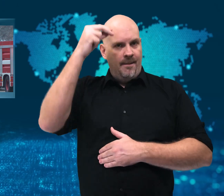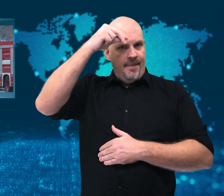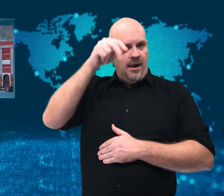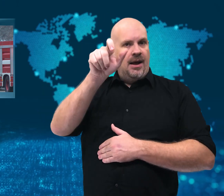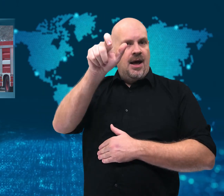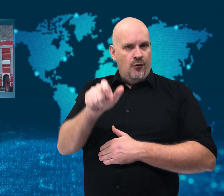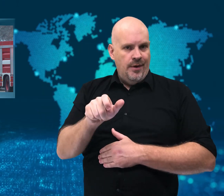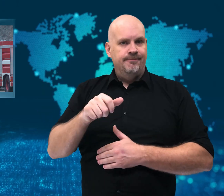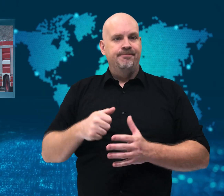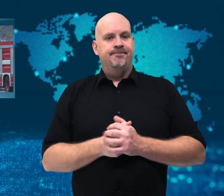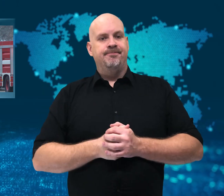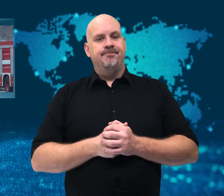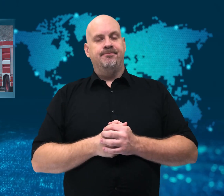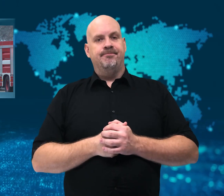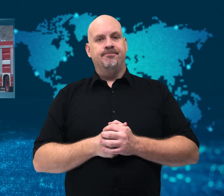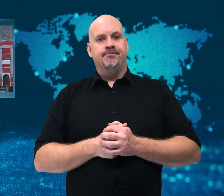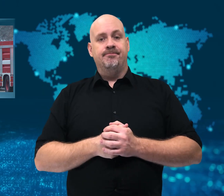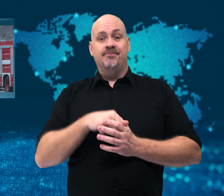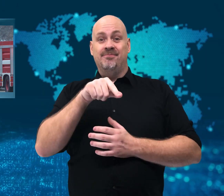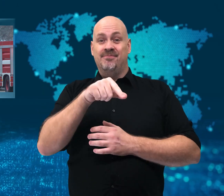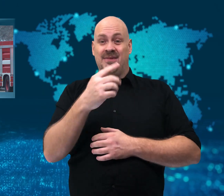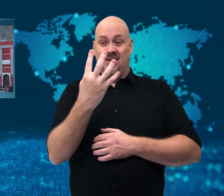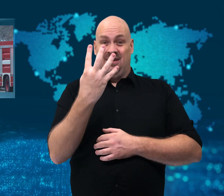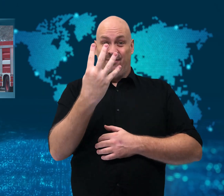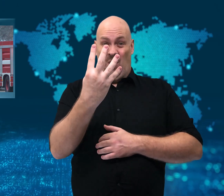were from North Macedonia.